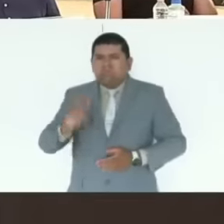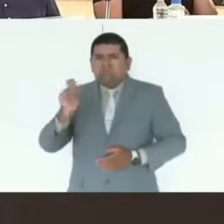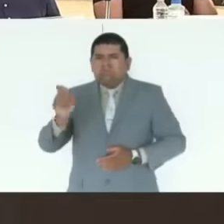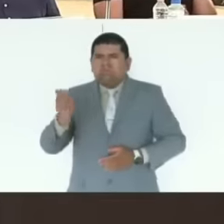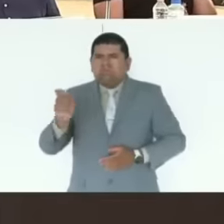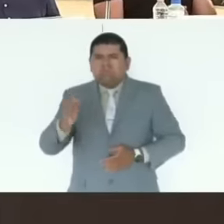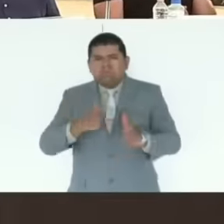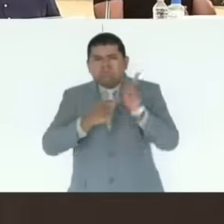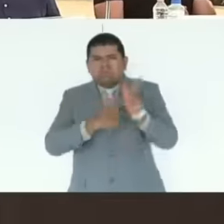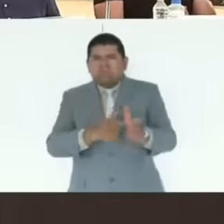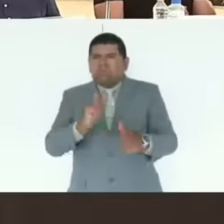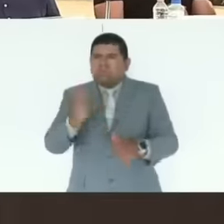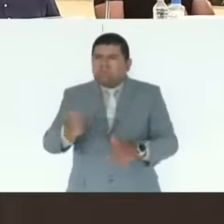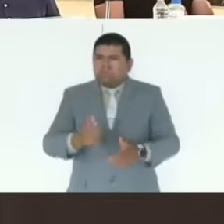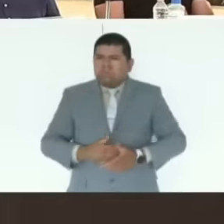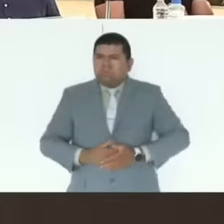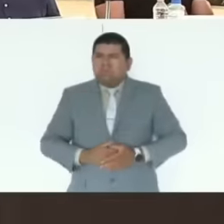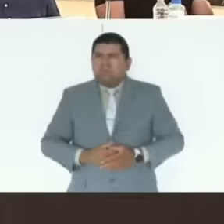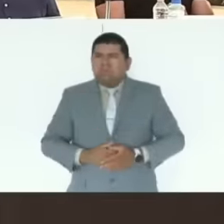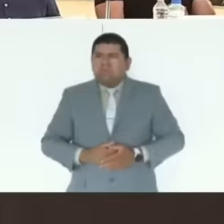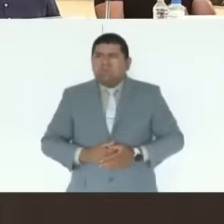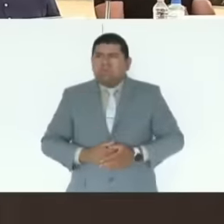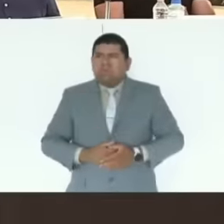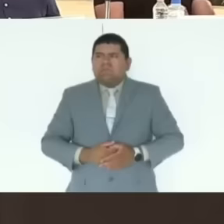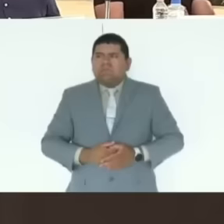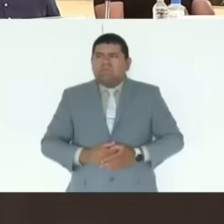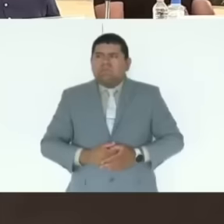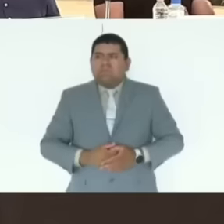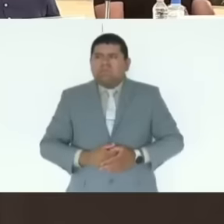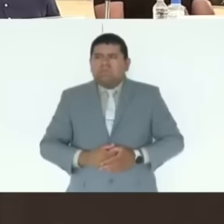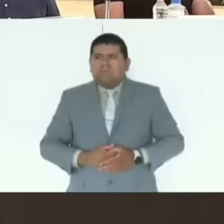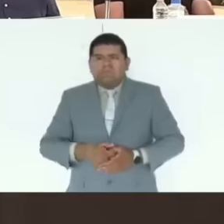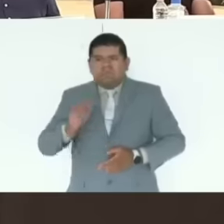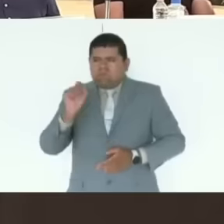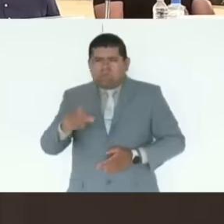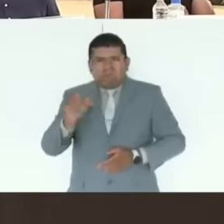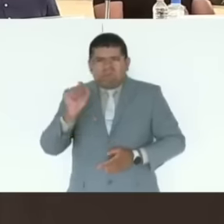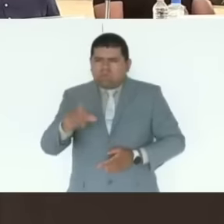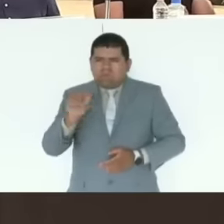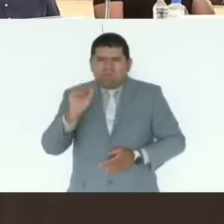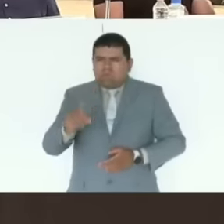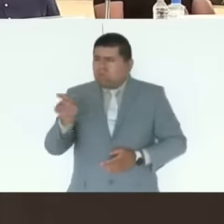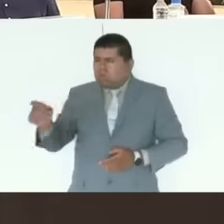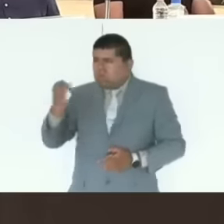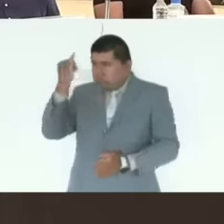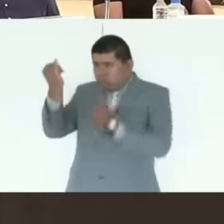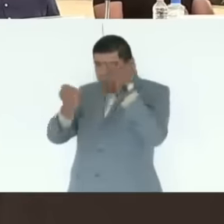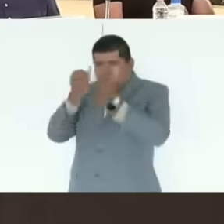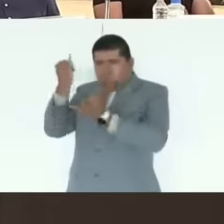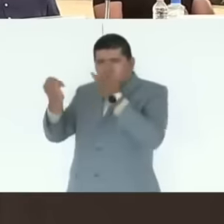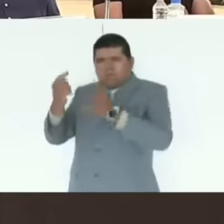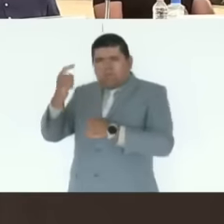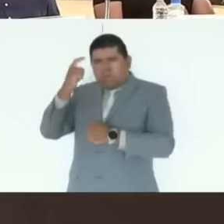with the fourth transformation means to continue governing with the same principles with the